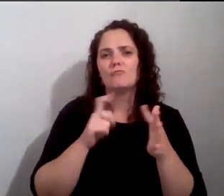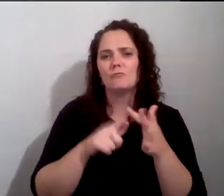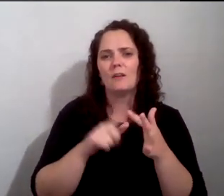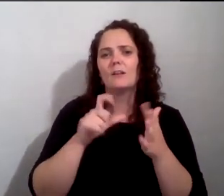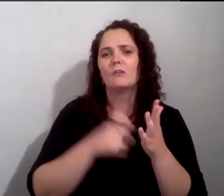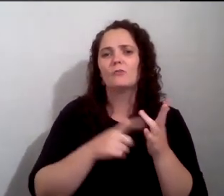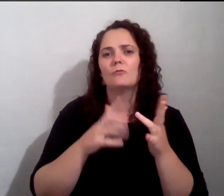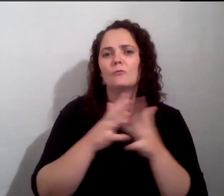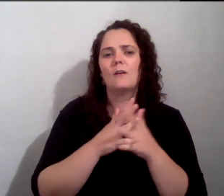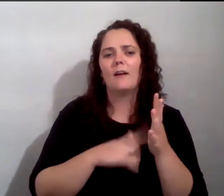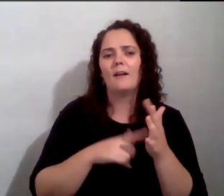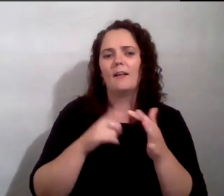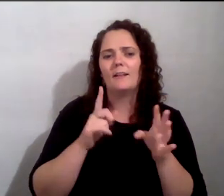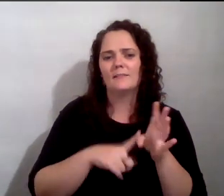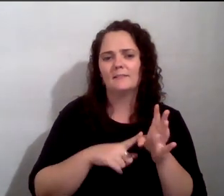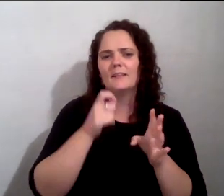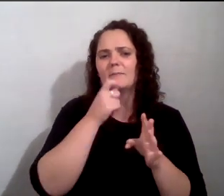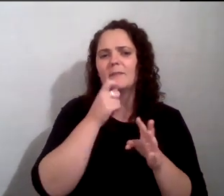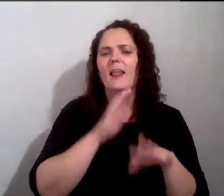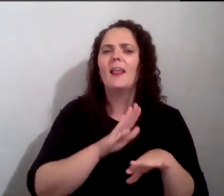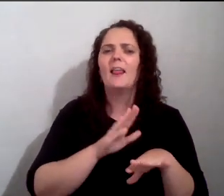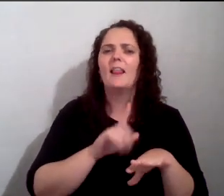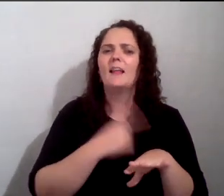Crowley. This is perhaps a quite a later work within